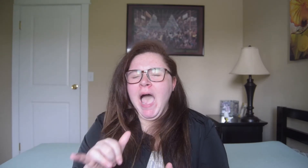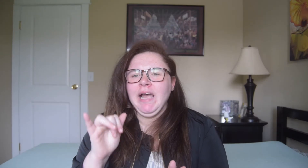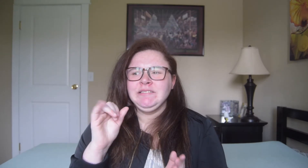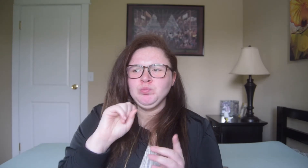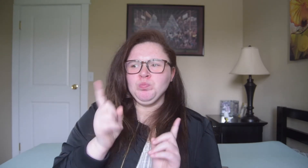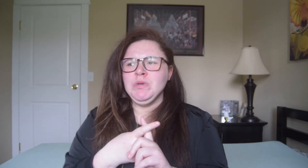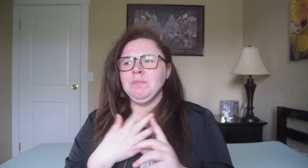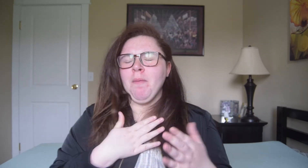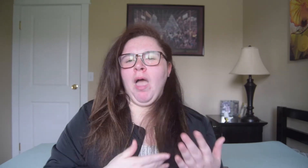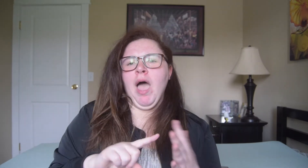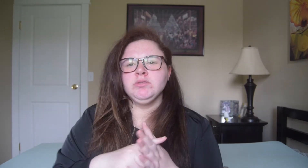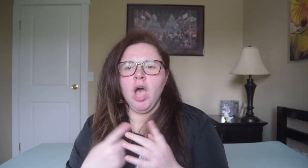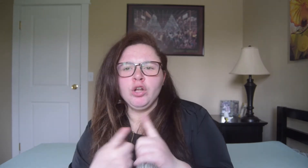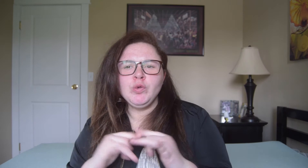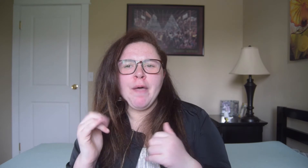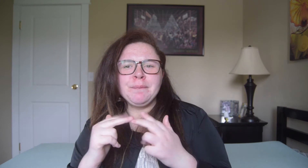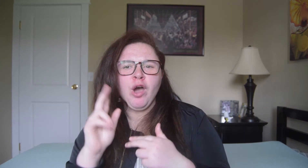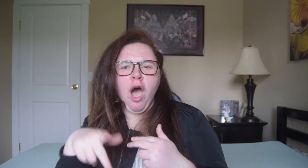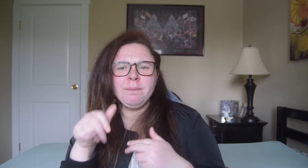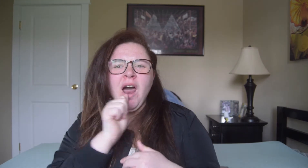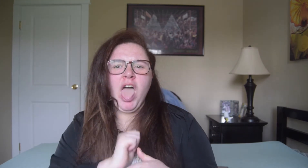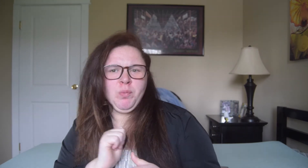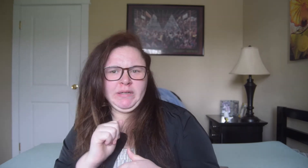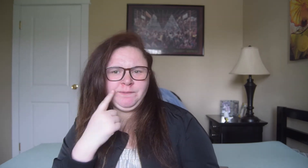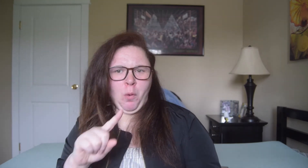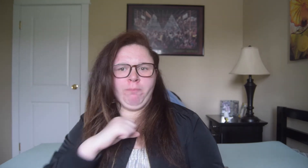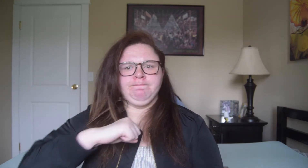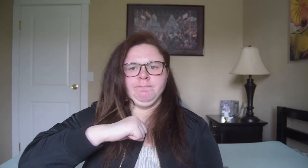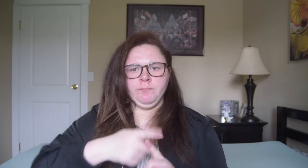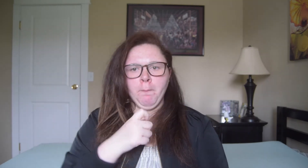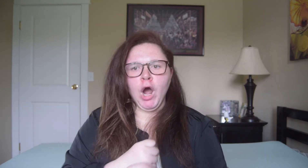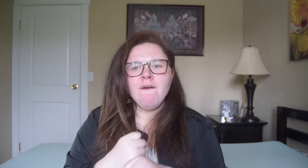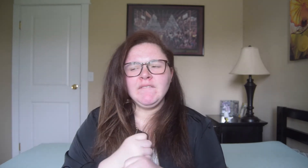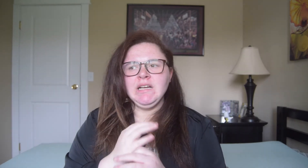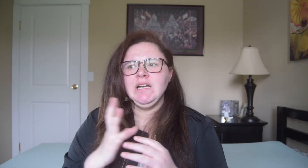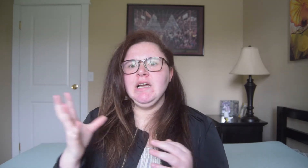That's when my body started to build up the tolerance for coffee